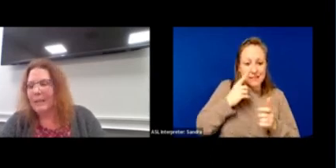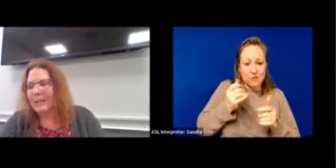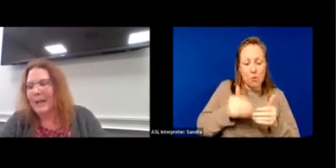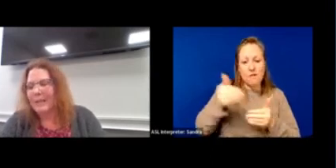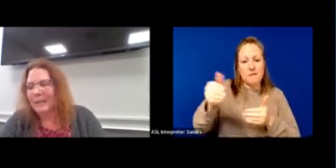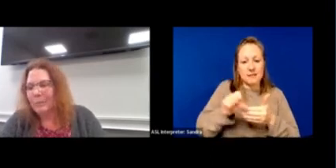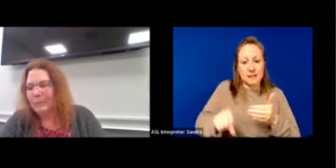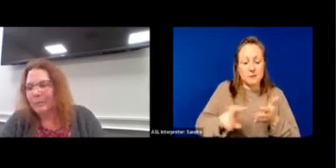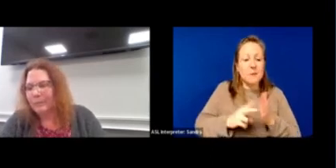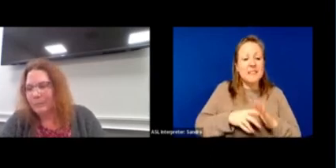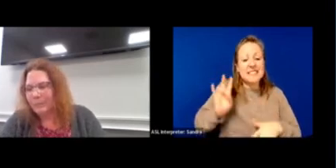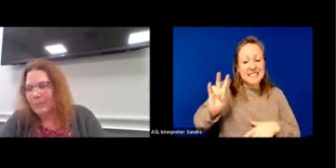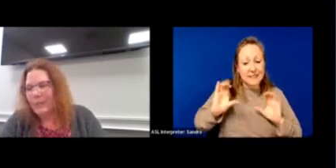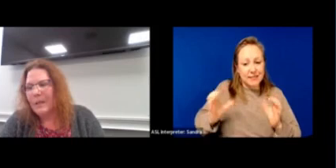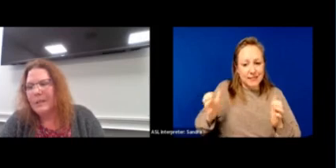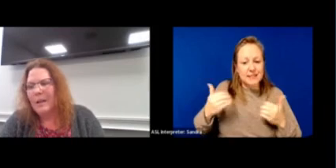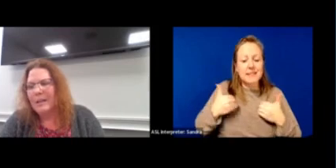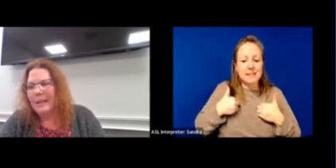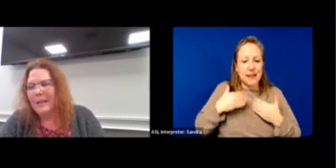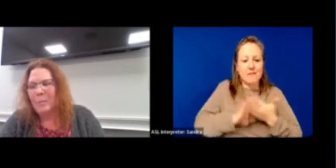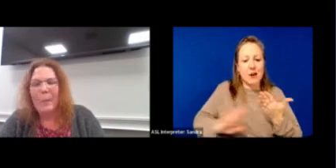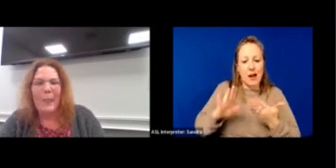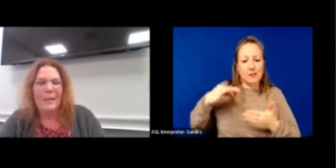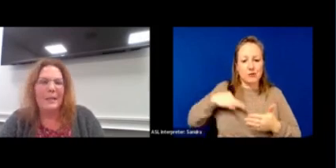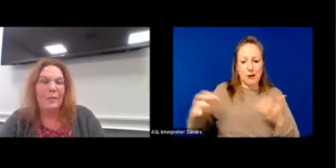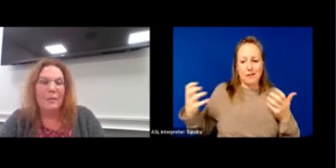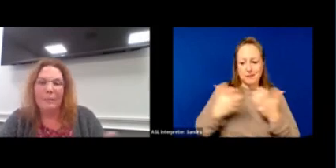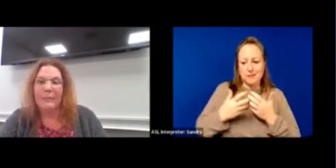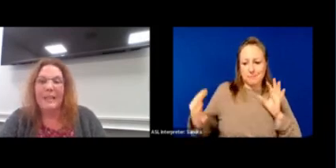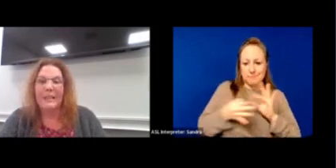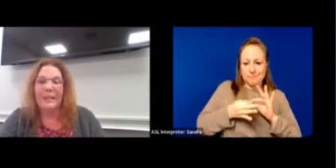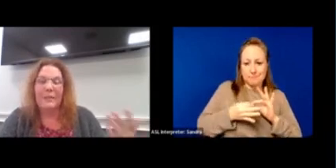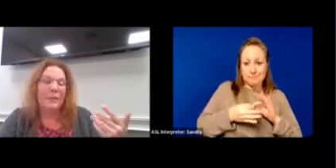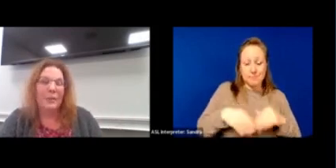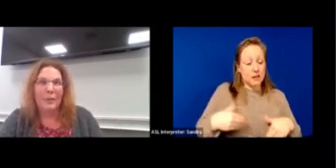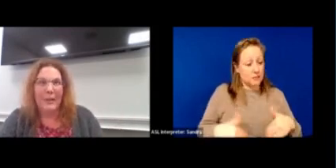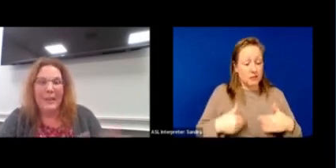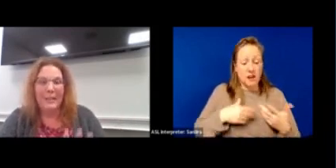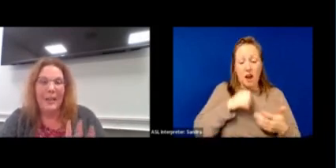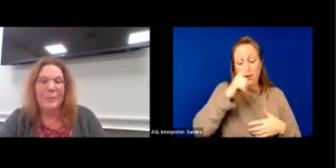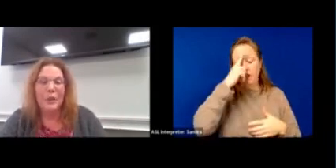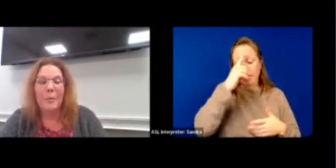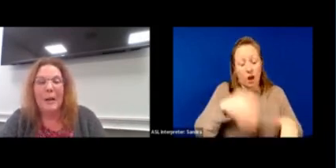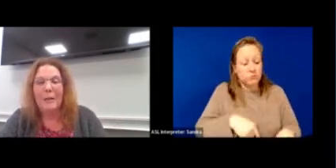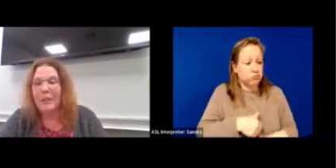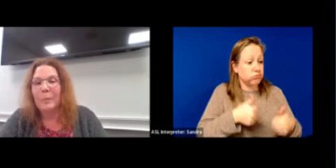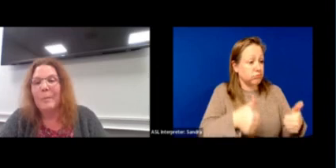credits attached to them, not thinking I said, that is so fantastic. I'm so proud of you.